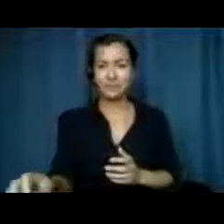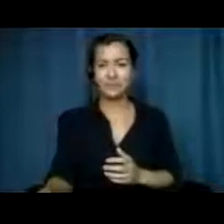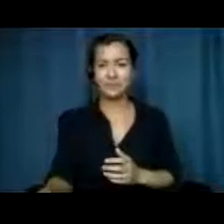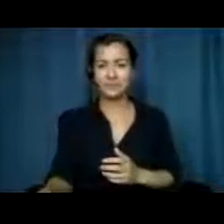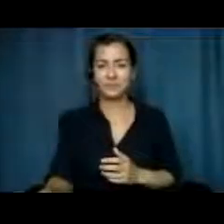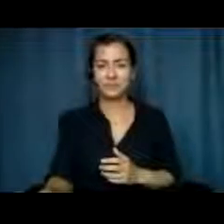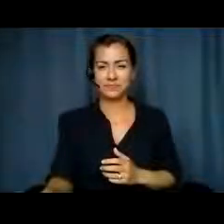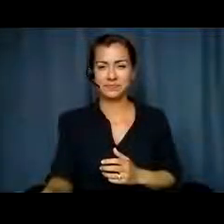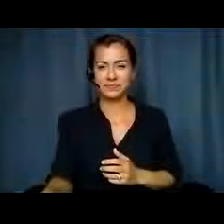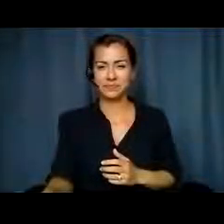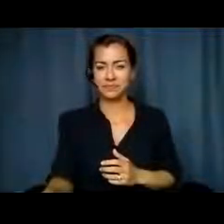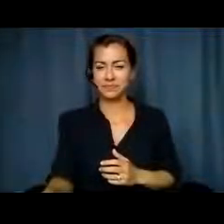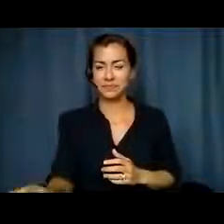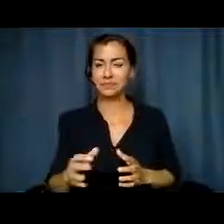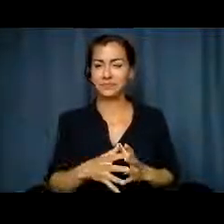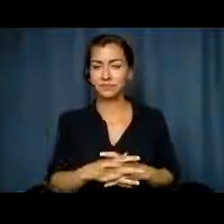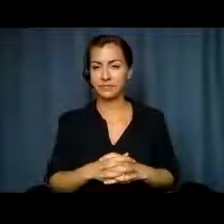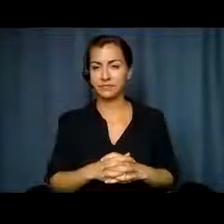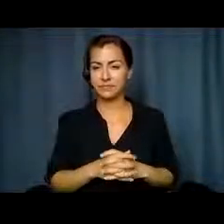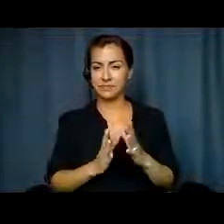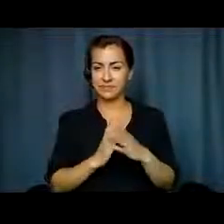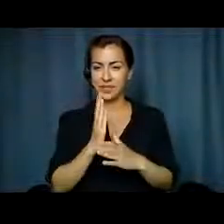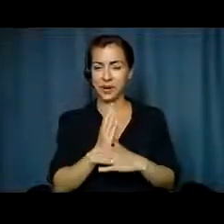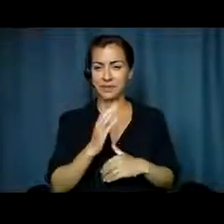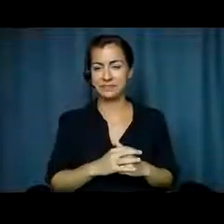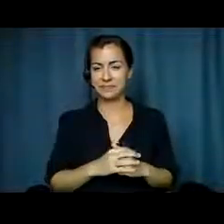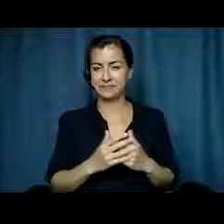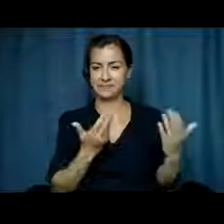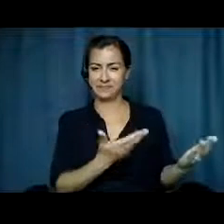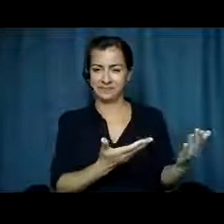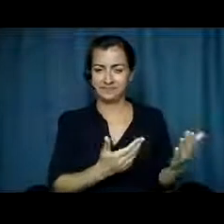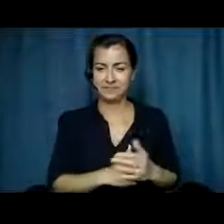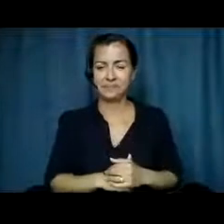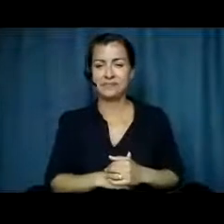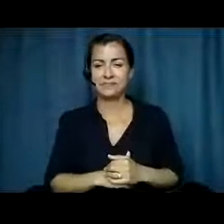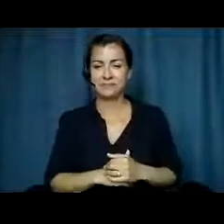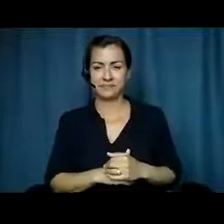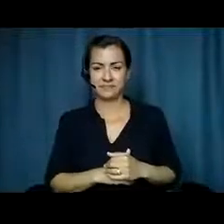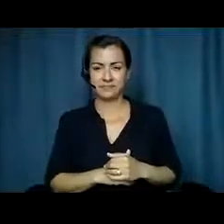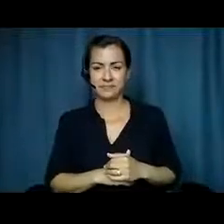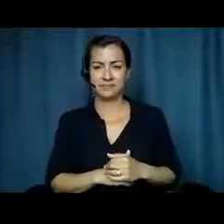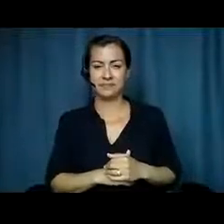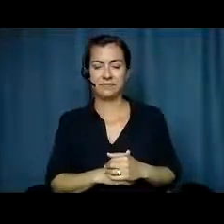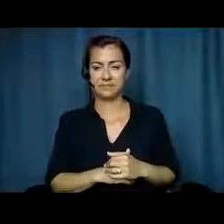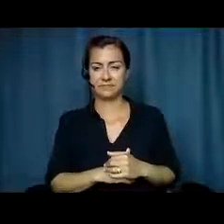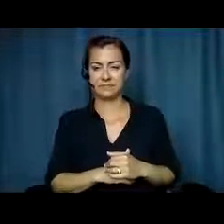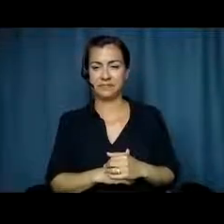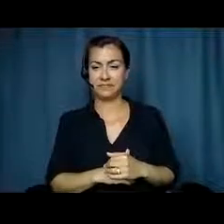It has some very important provisions, which i'll talk about in a little bit about helping people with disabilities to vote.